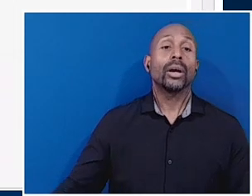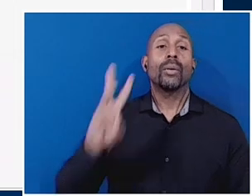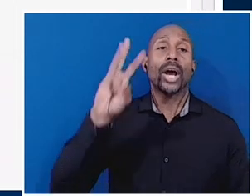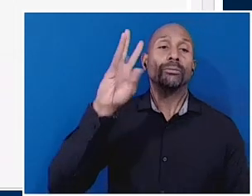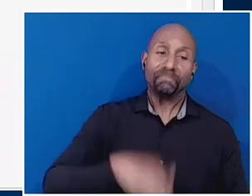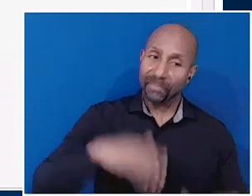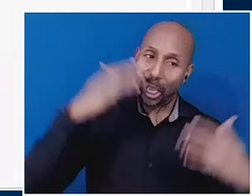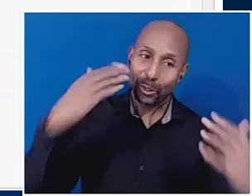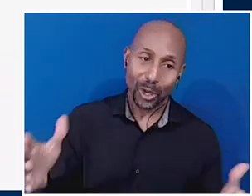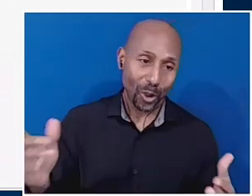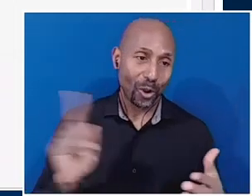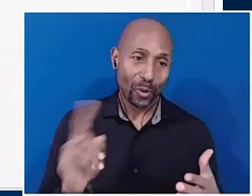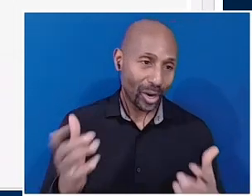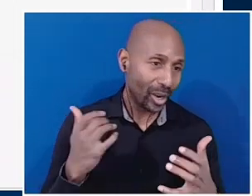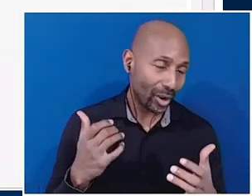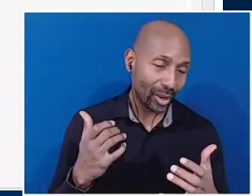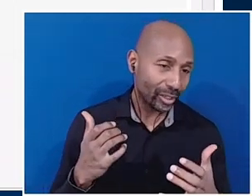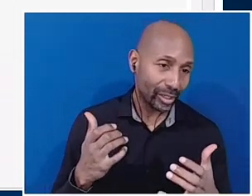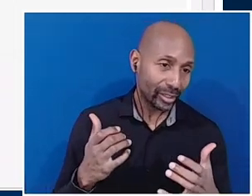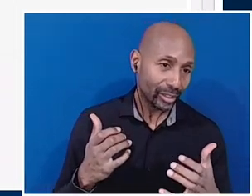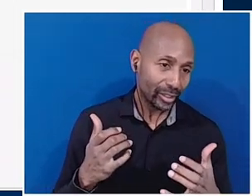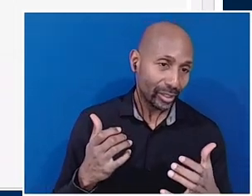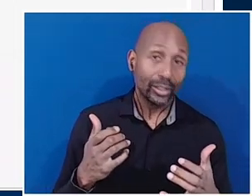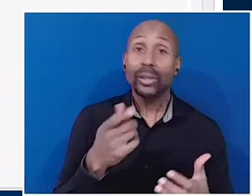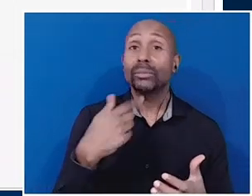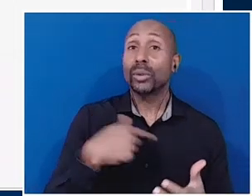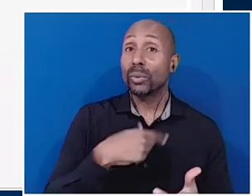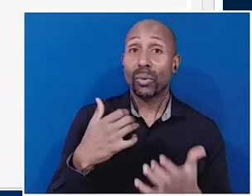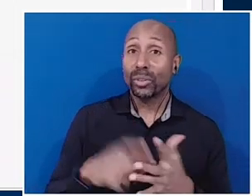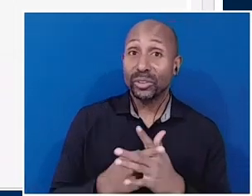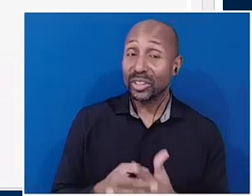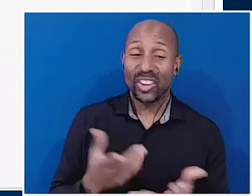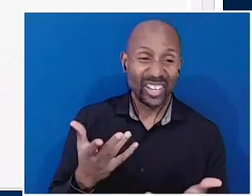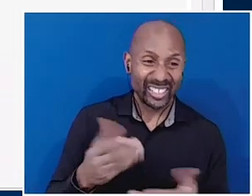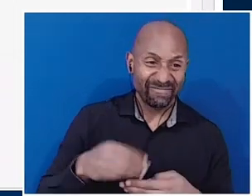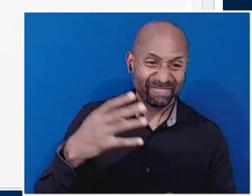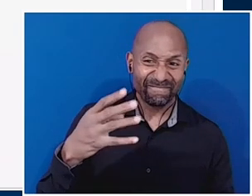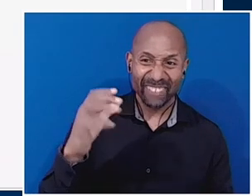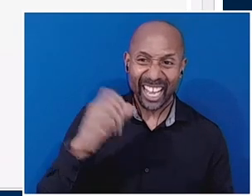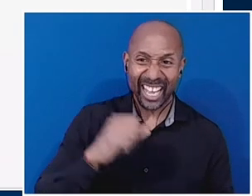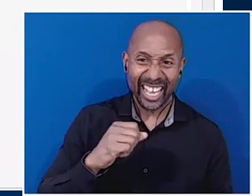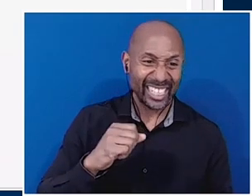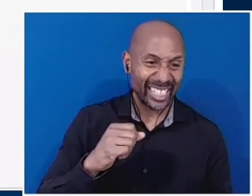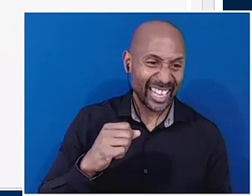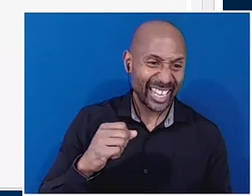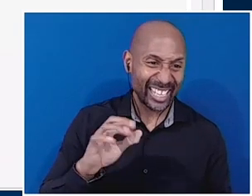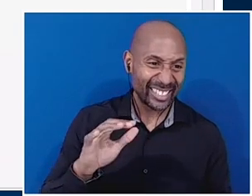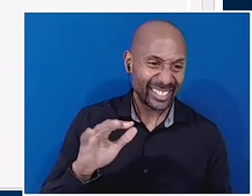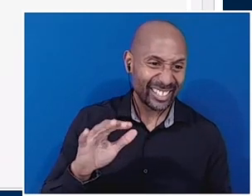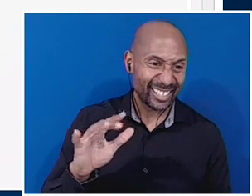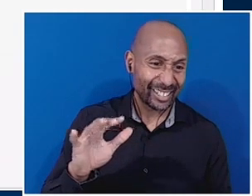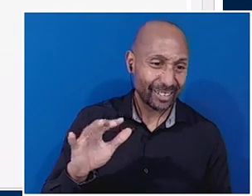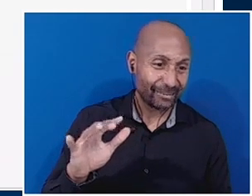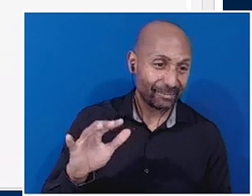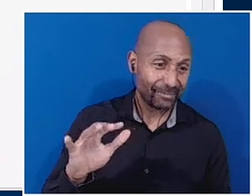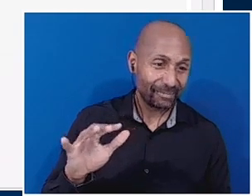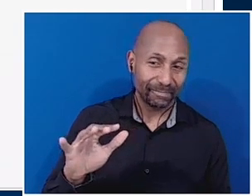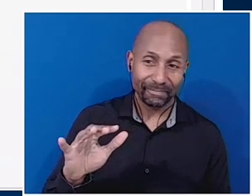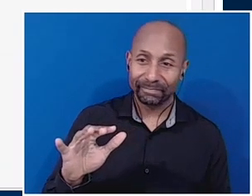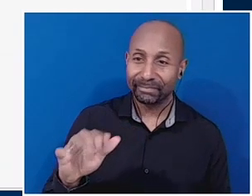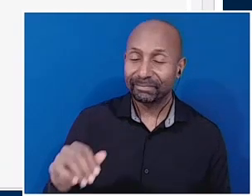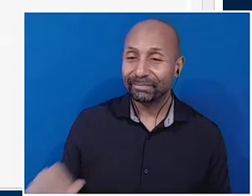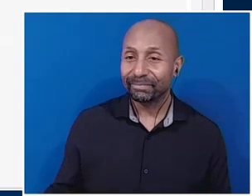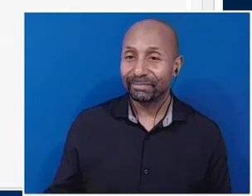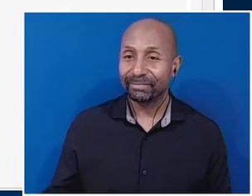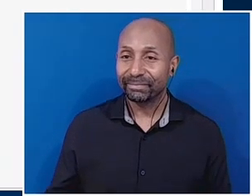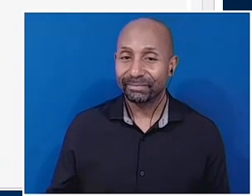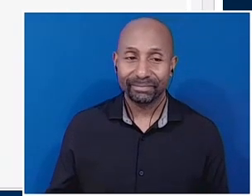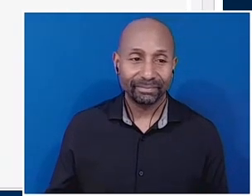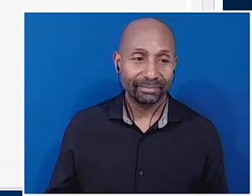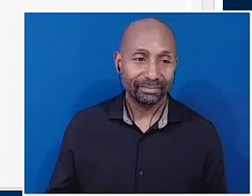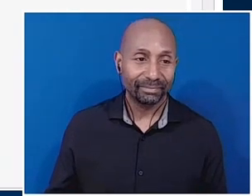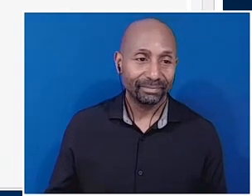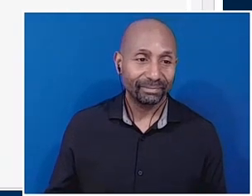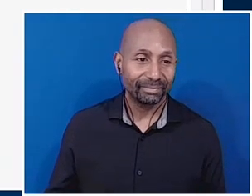I guess not too